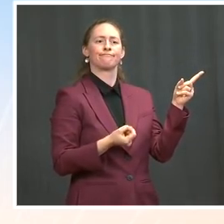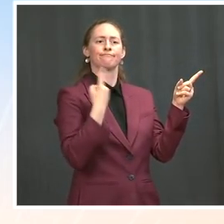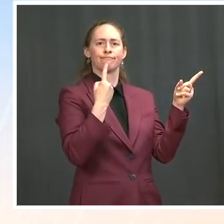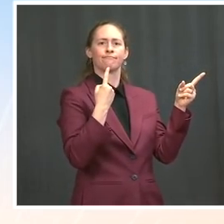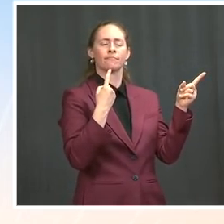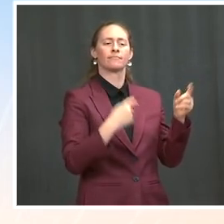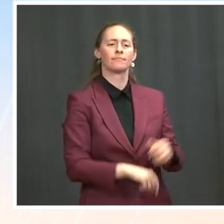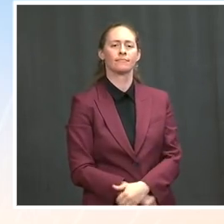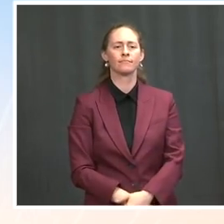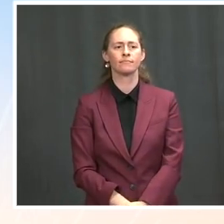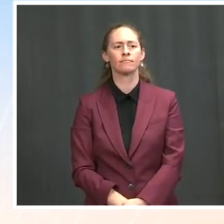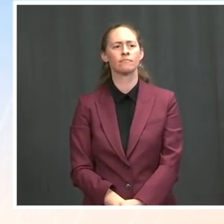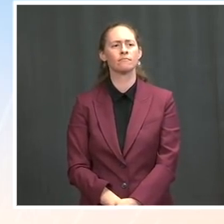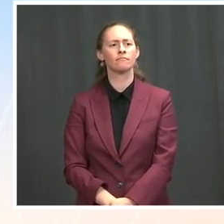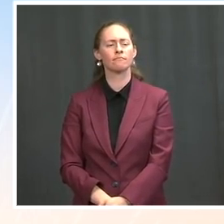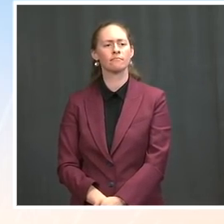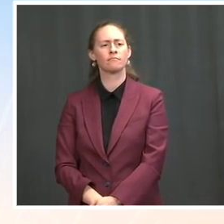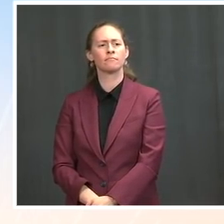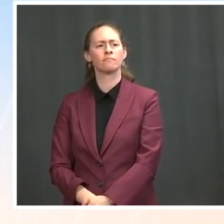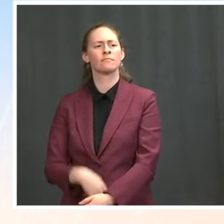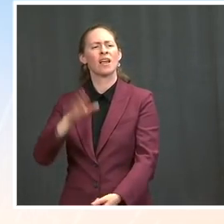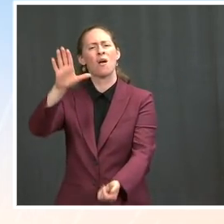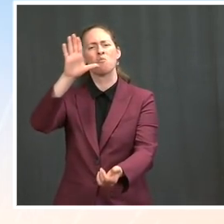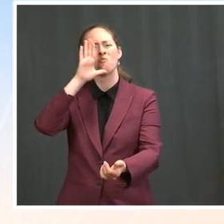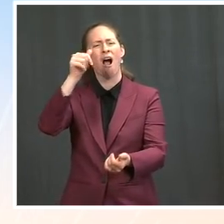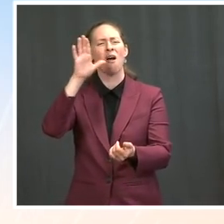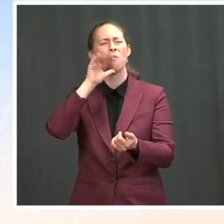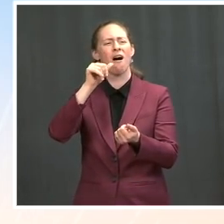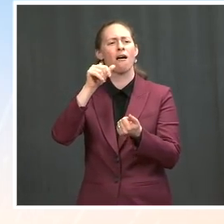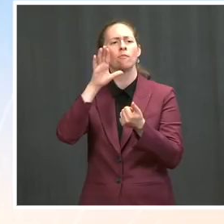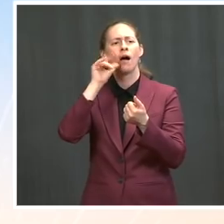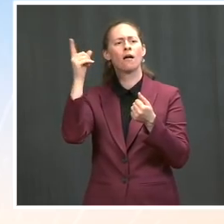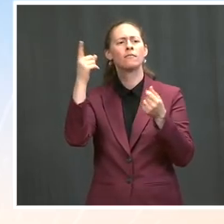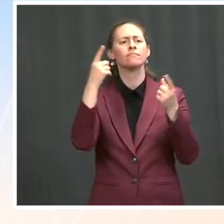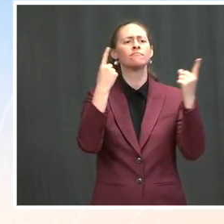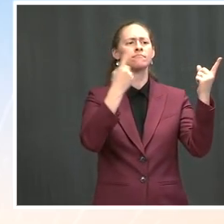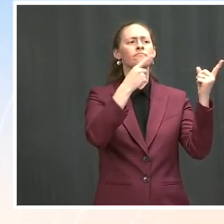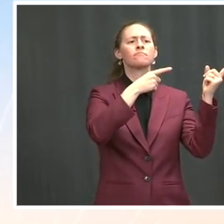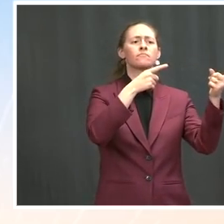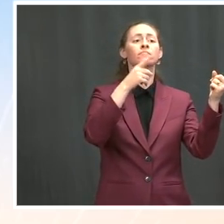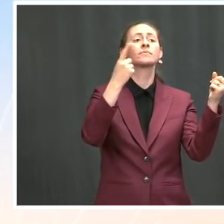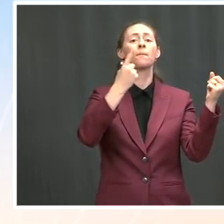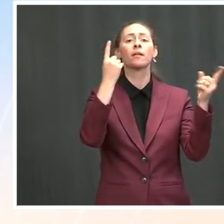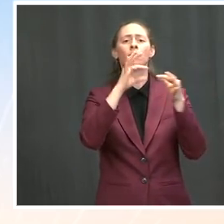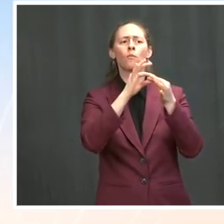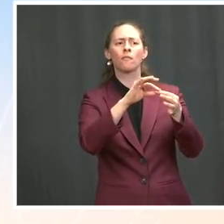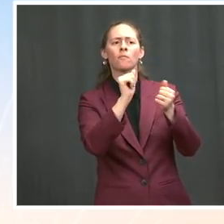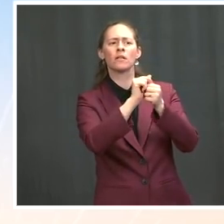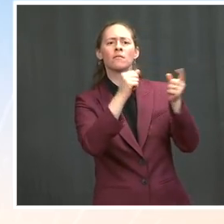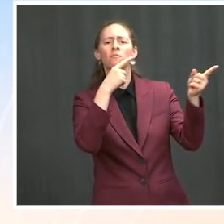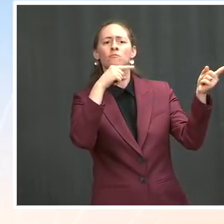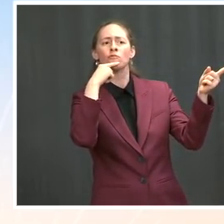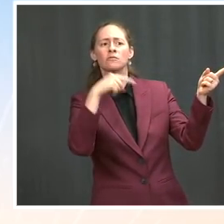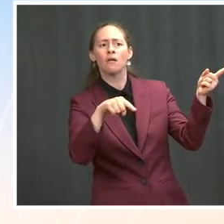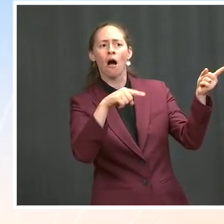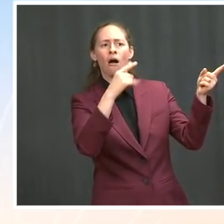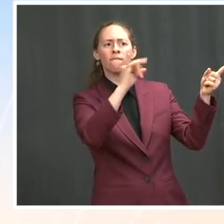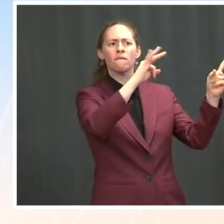a list of targets inside of Russia that the United States would target if another cyberattack does take place in the United States?